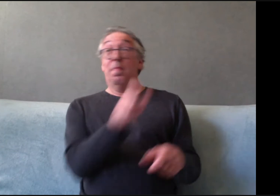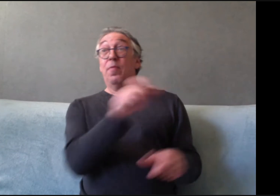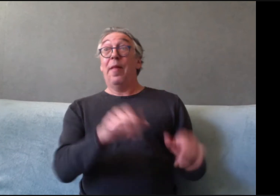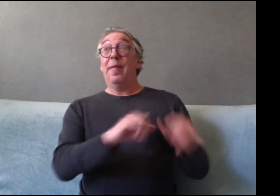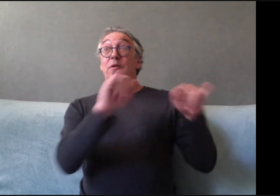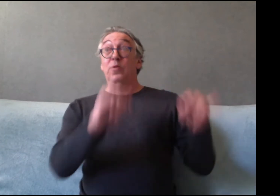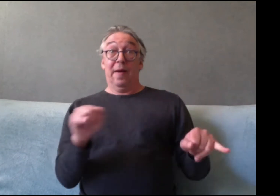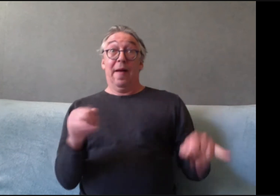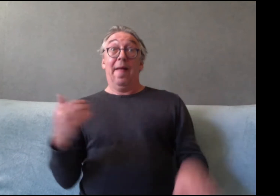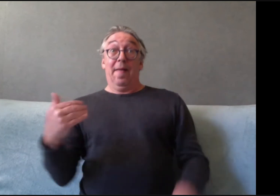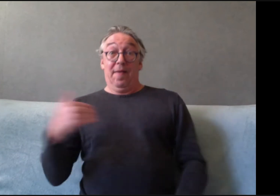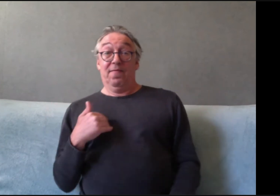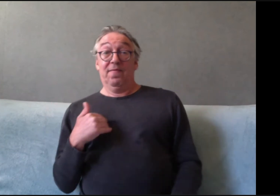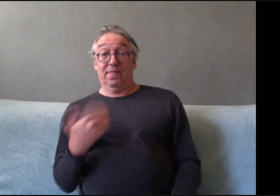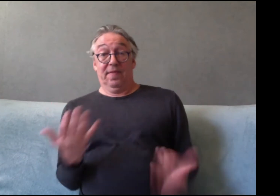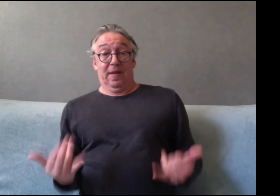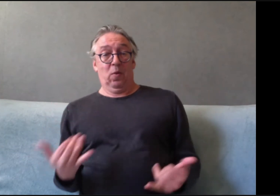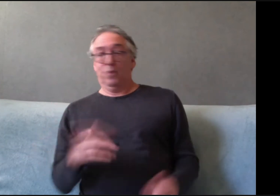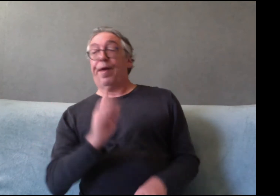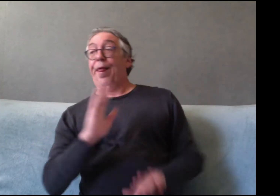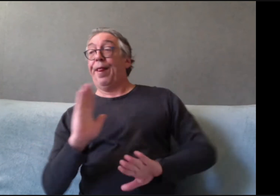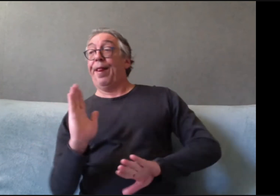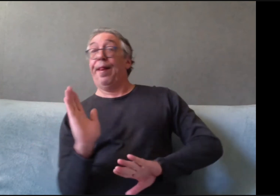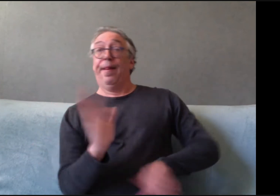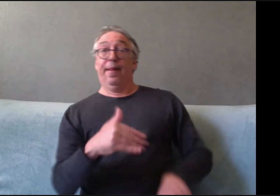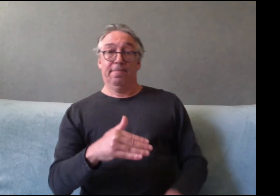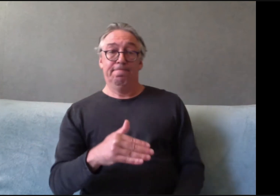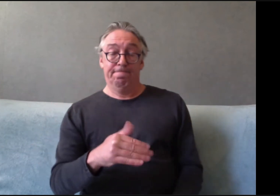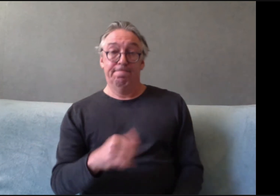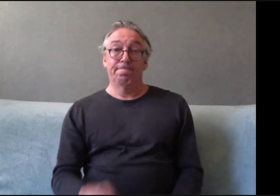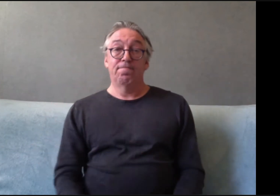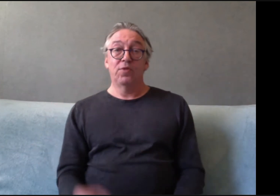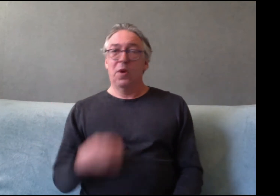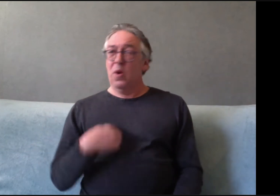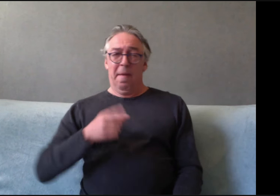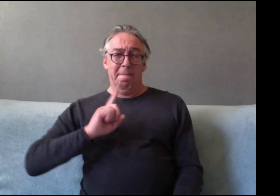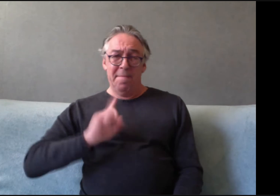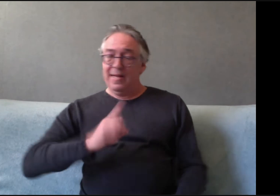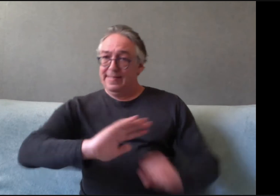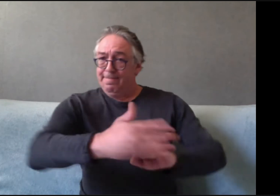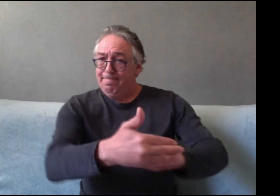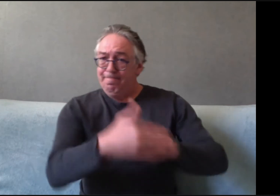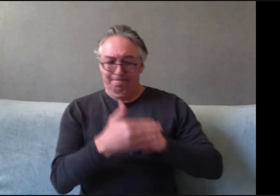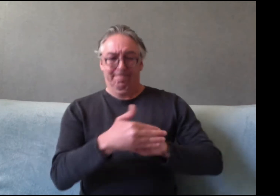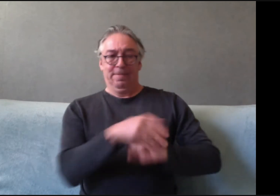We need also specific measures to protect this group